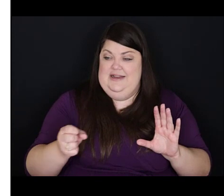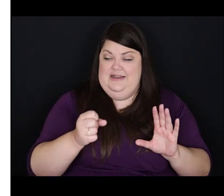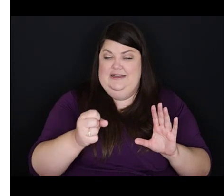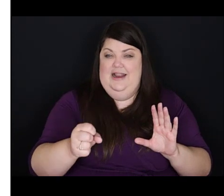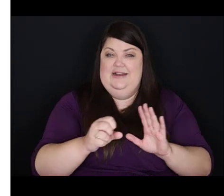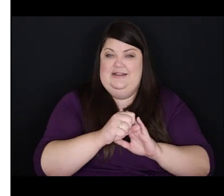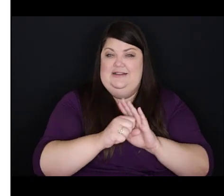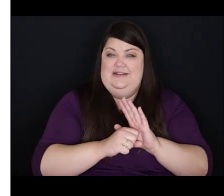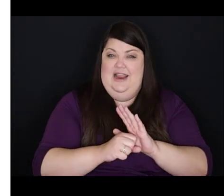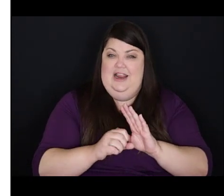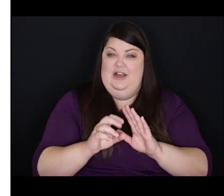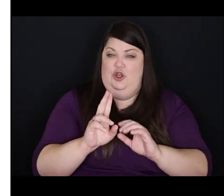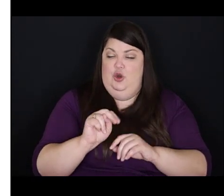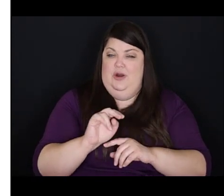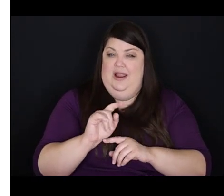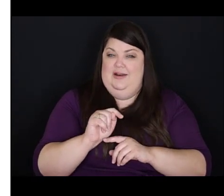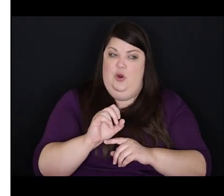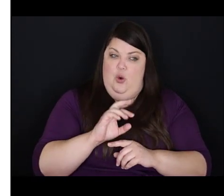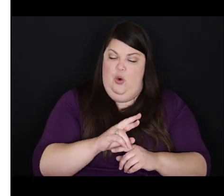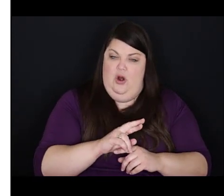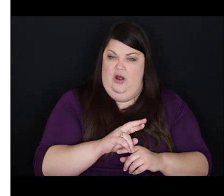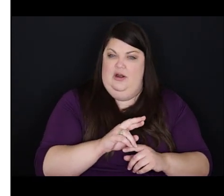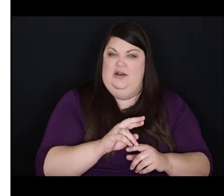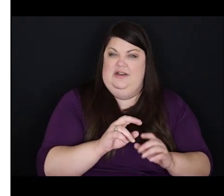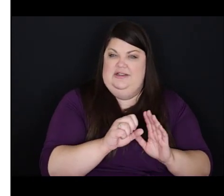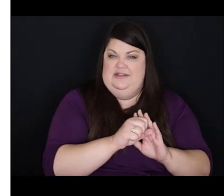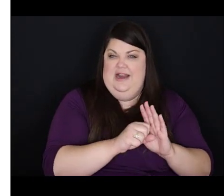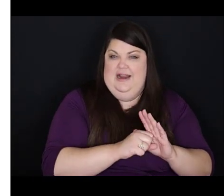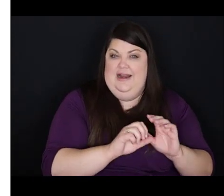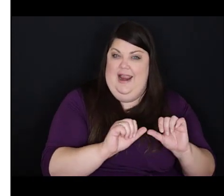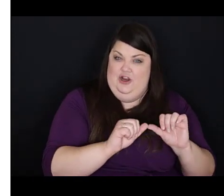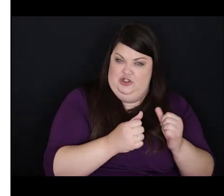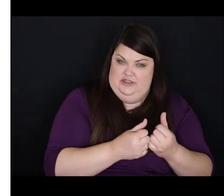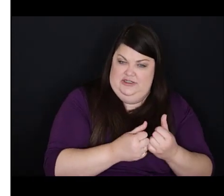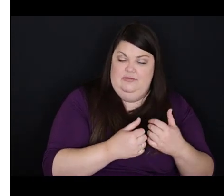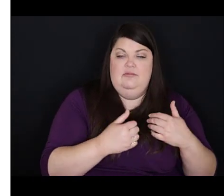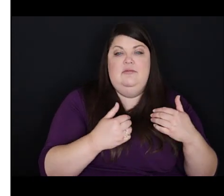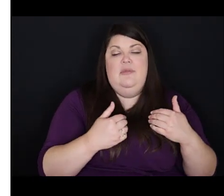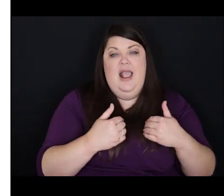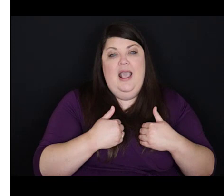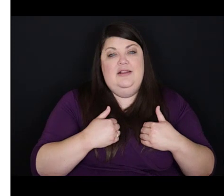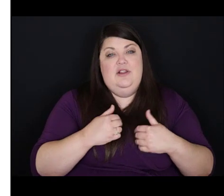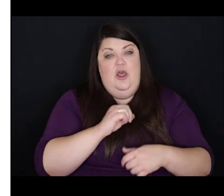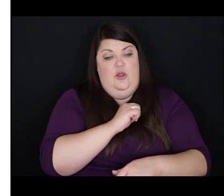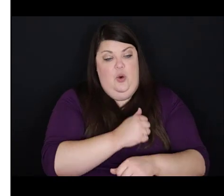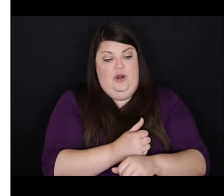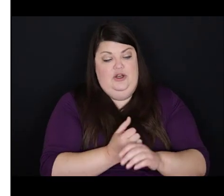the designated State agency has the authority to operate and is responsible